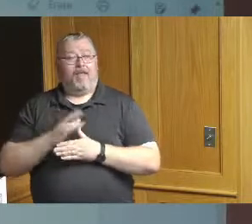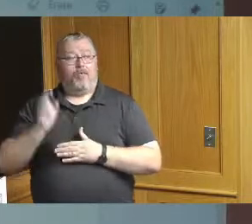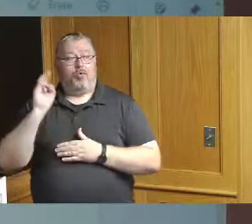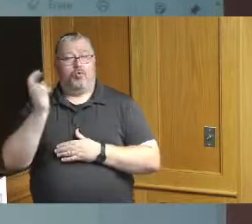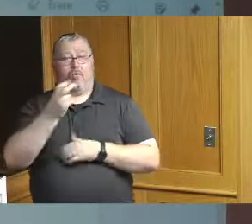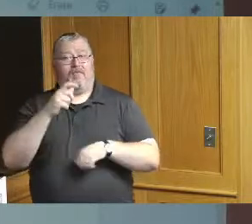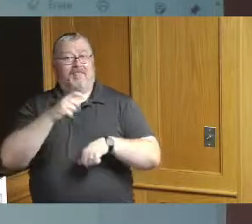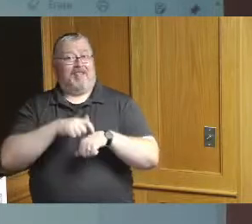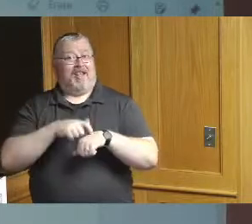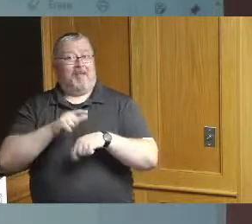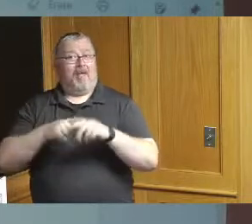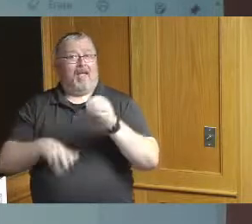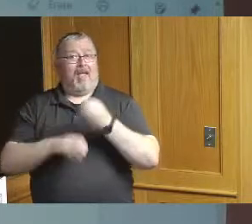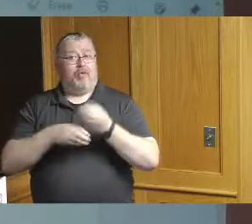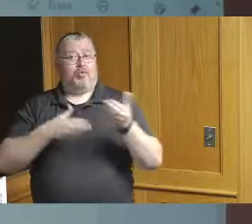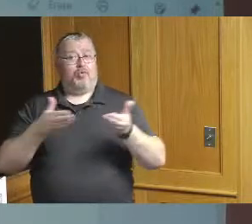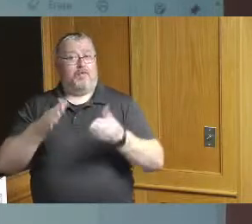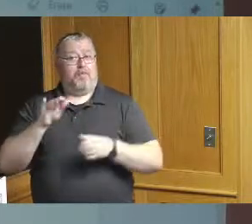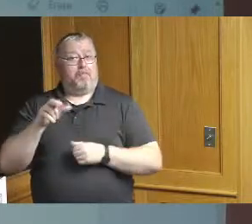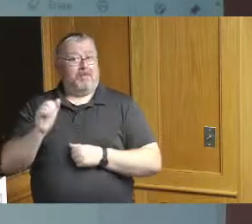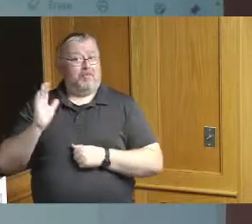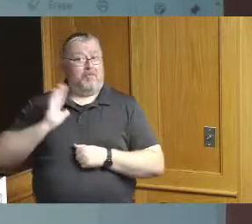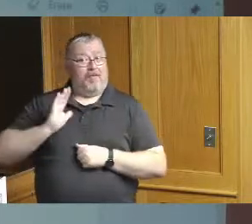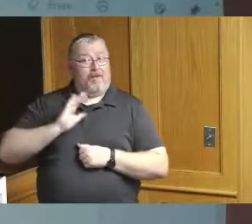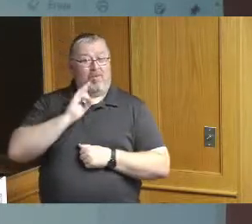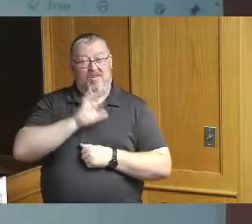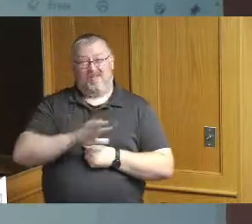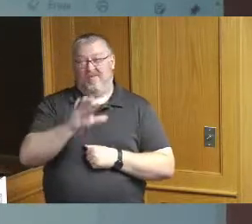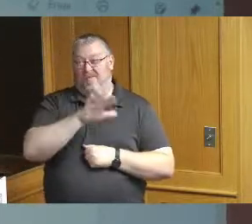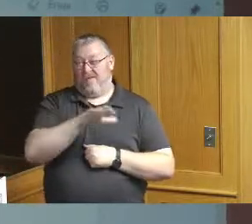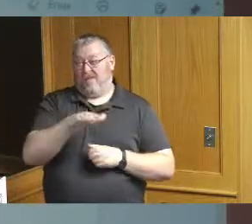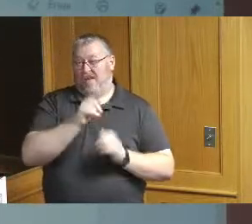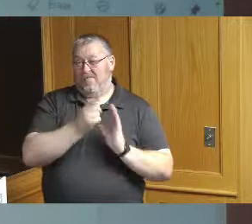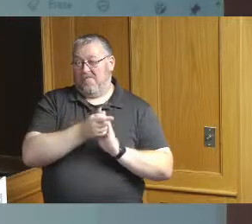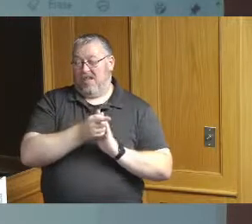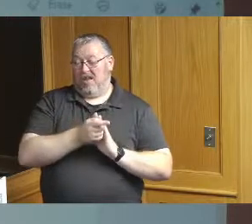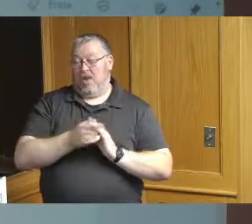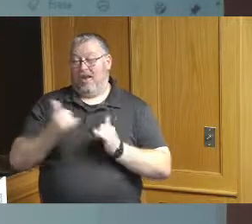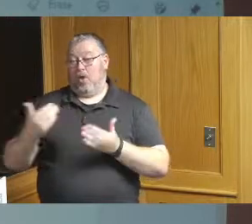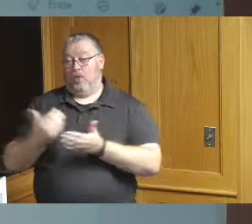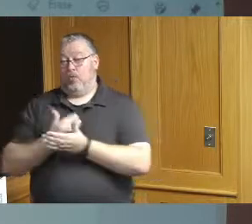on an extra service bus previously was about 55 minutes under the new plan it has